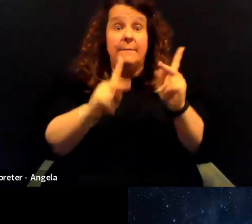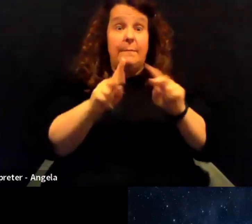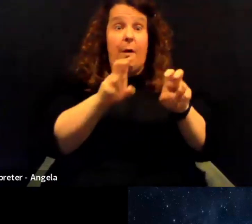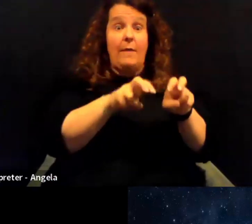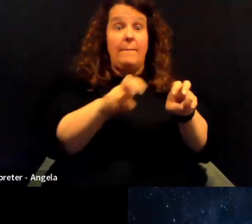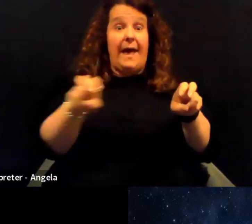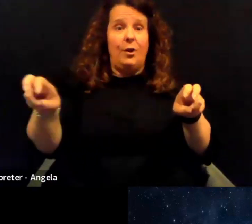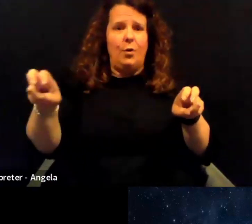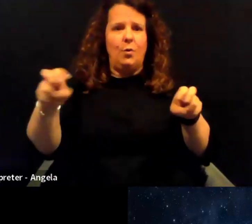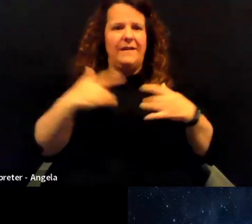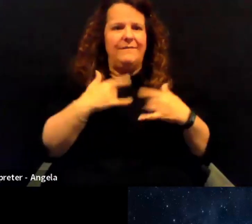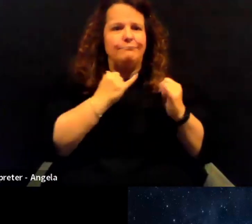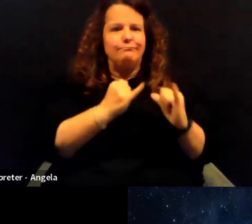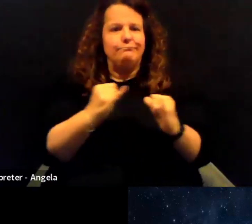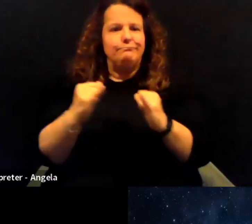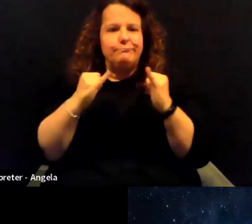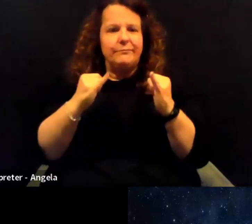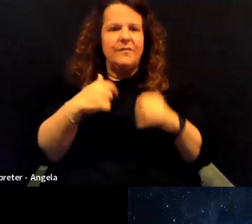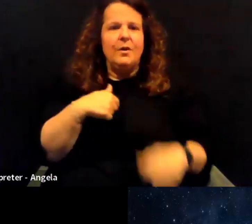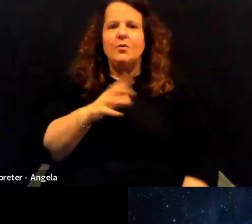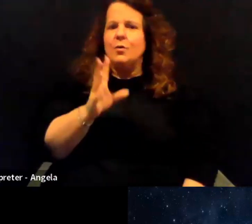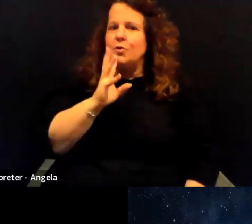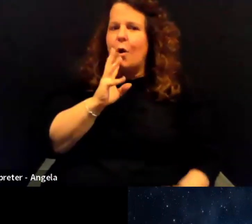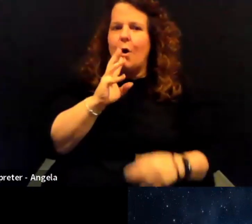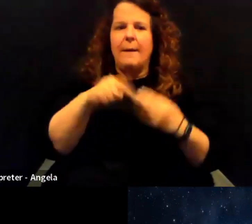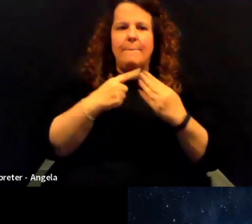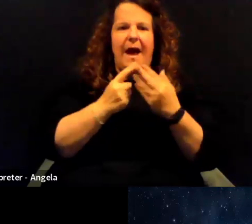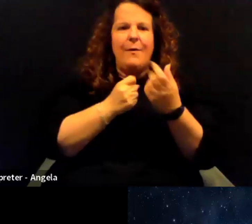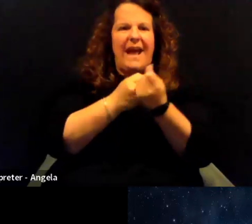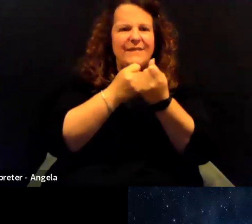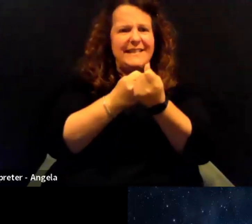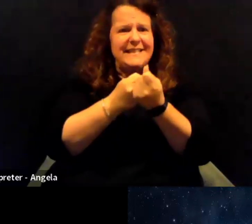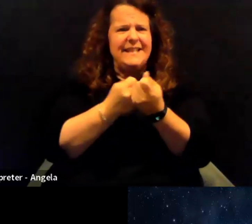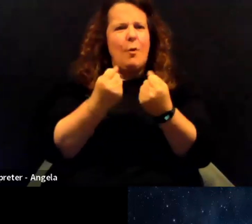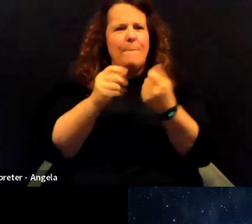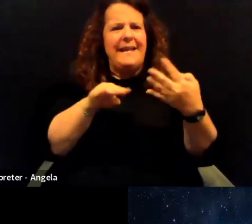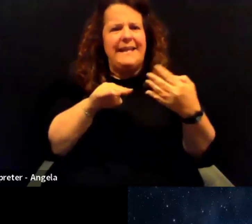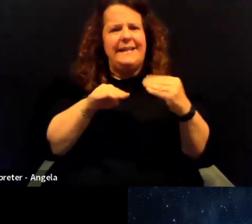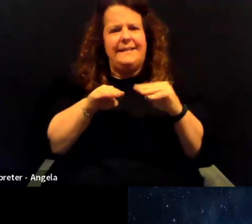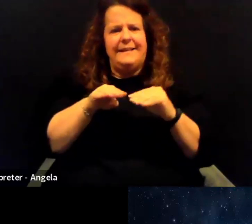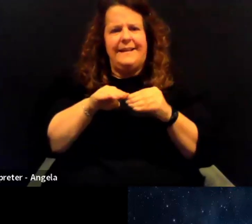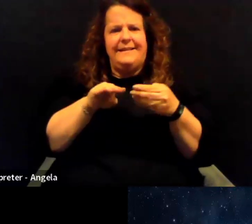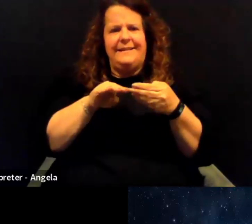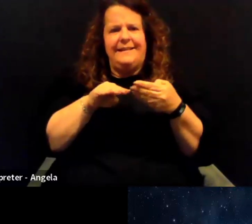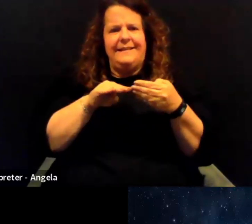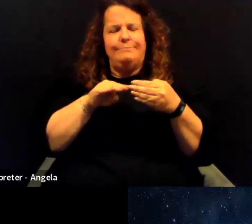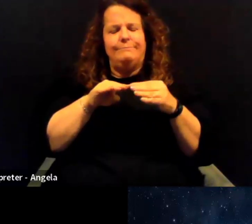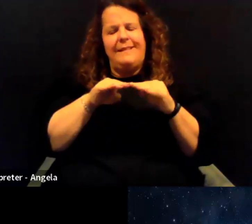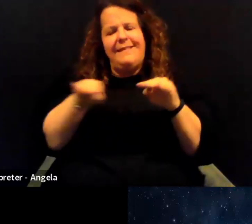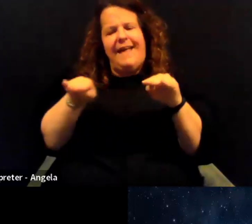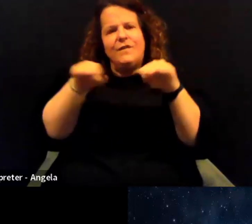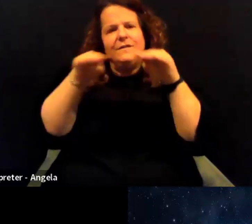So, when we were talking about advocacy, I think there's just many levels to advocacy that we didn't mention before, which is that if I'm